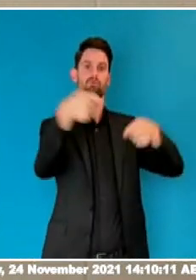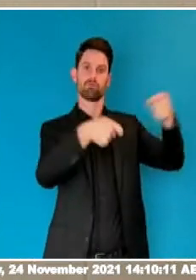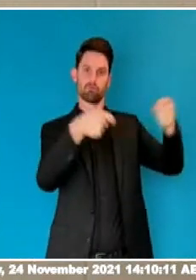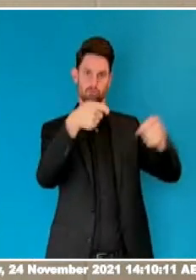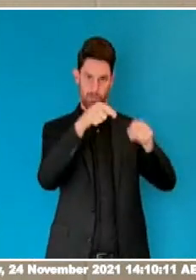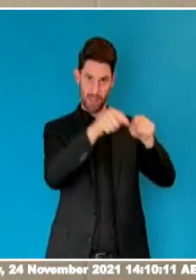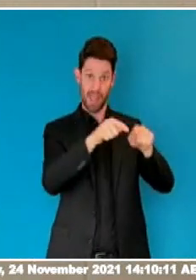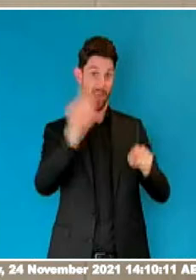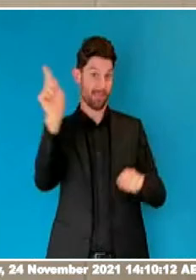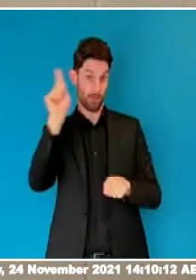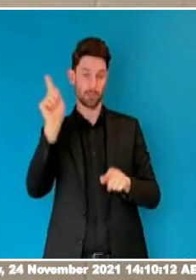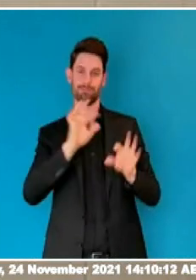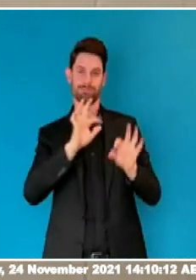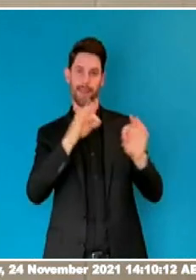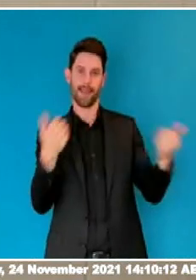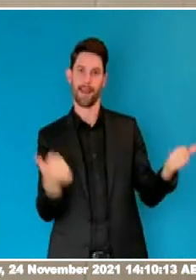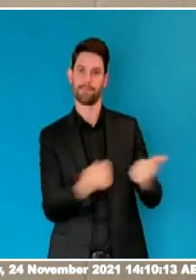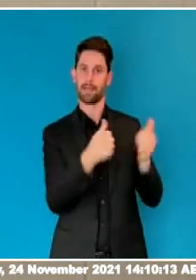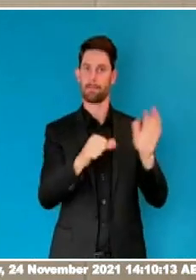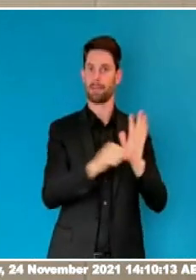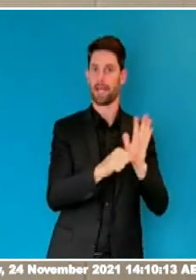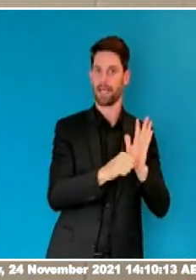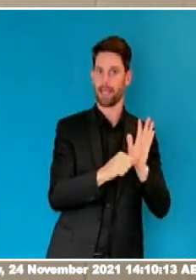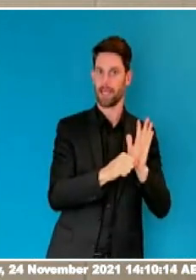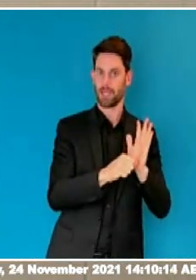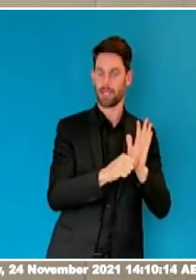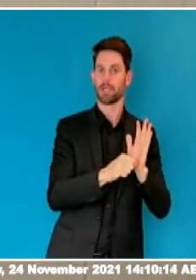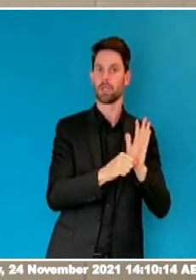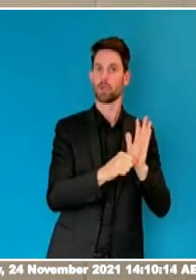financially to be able to raise an above the line campaign.